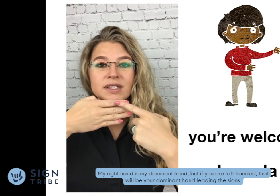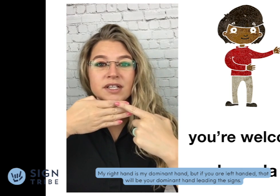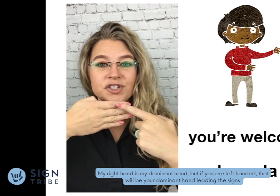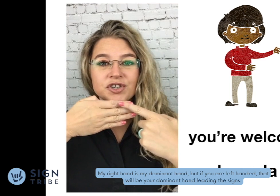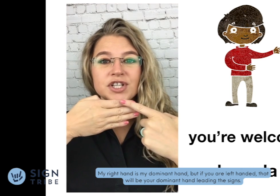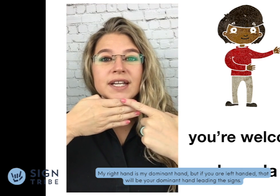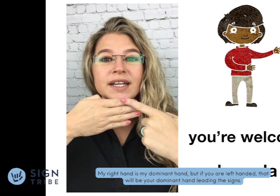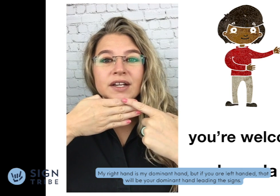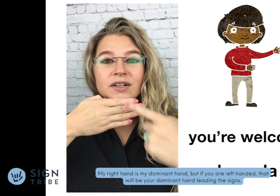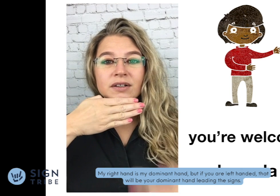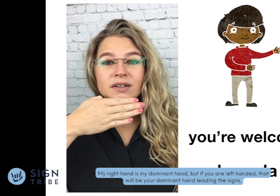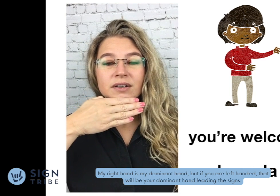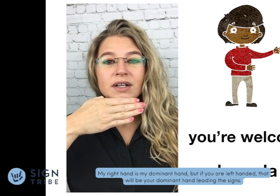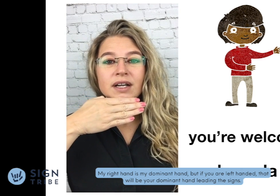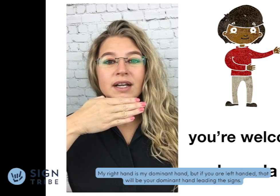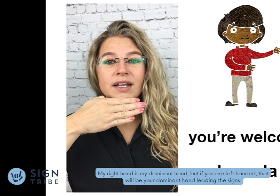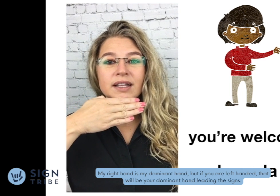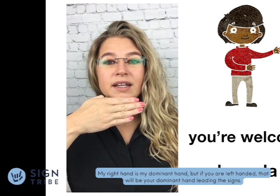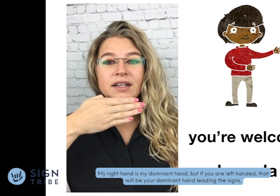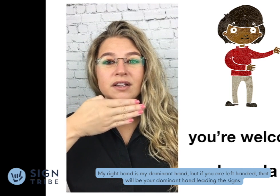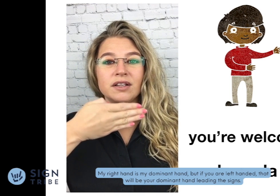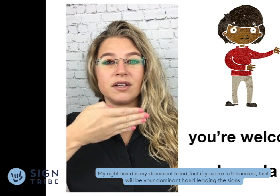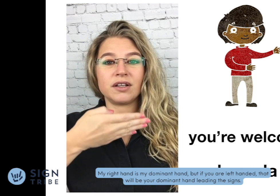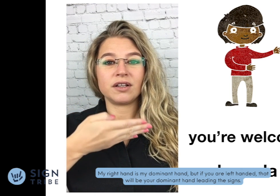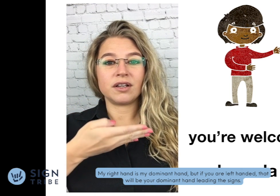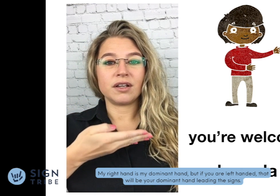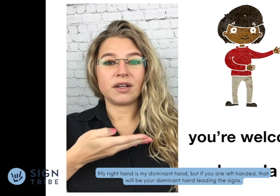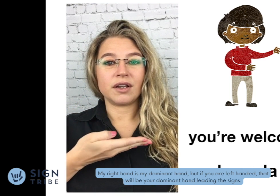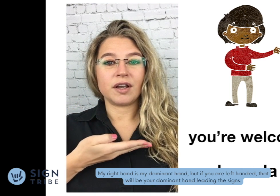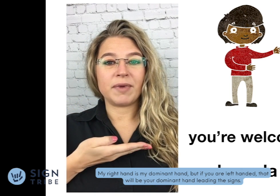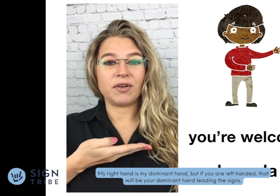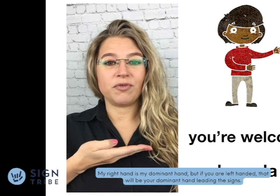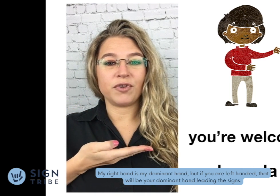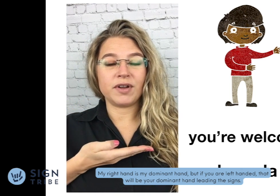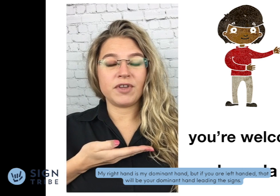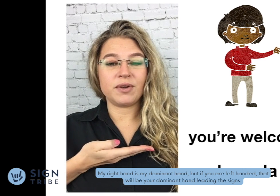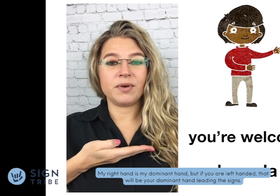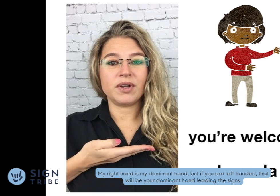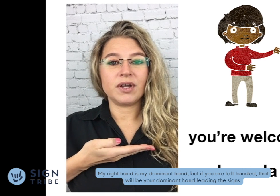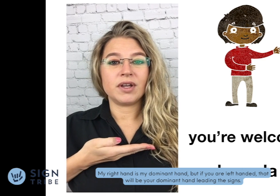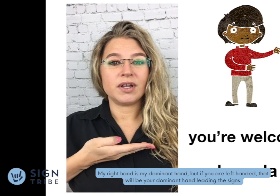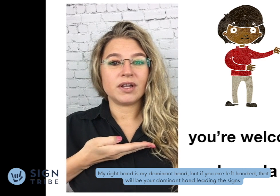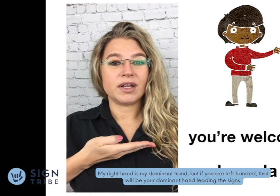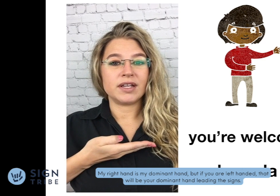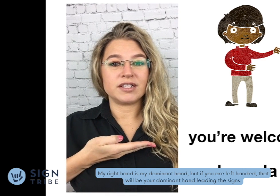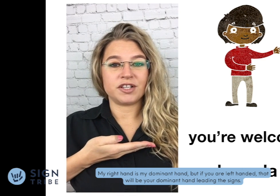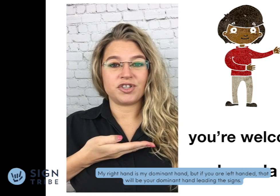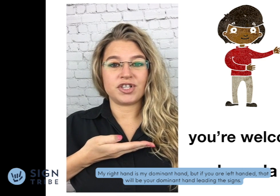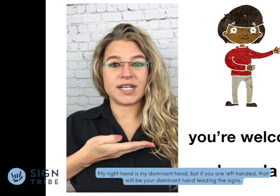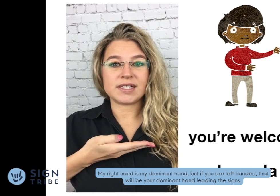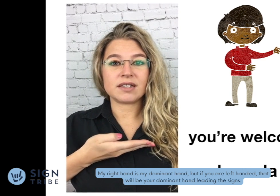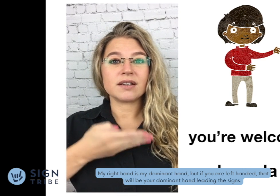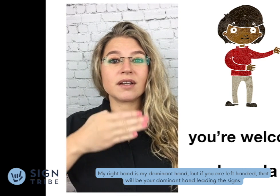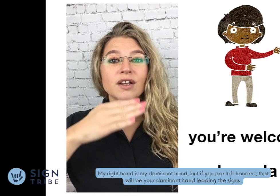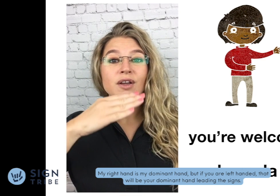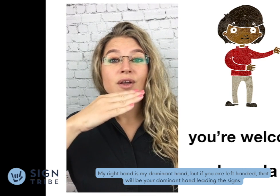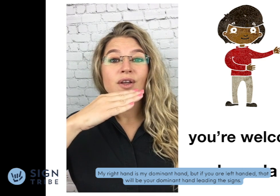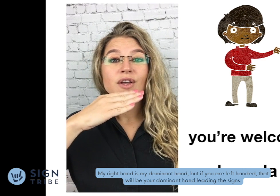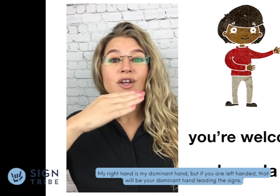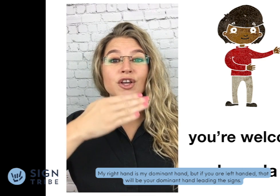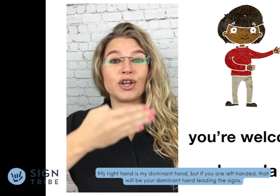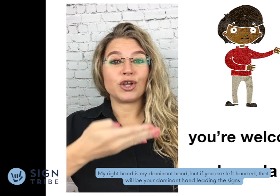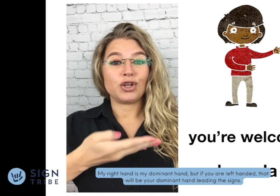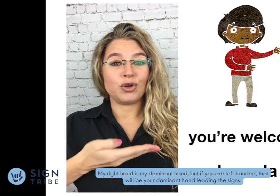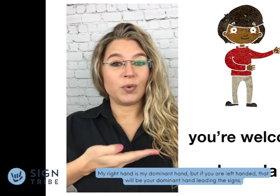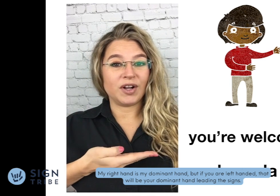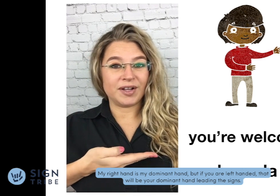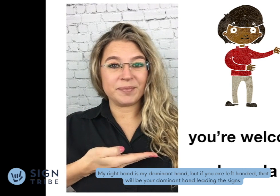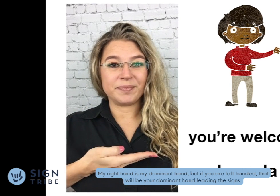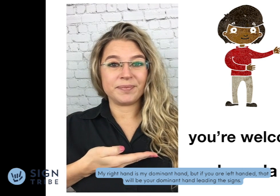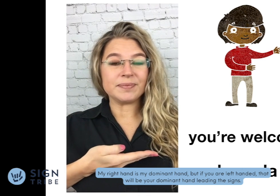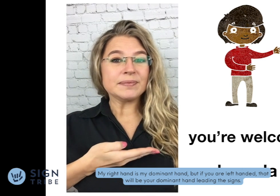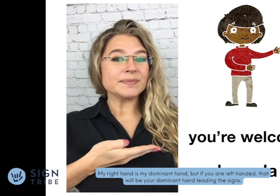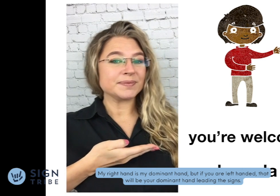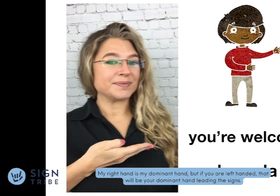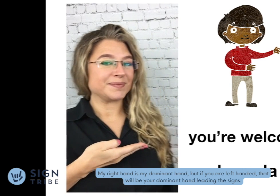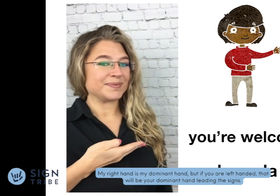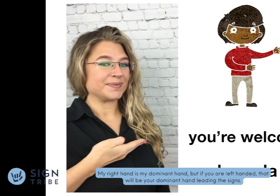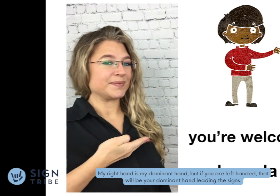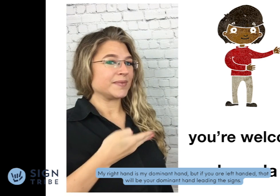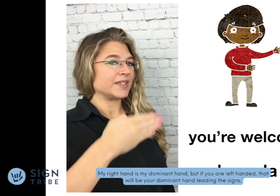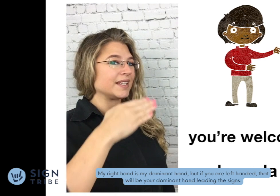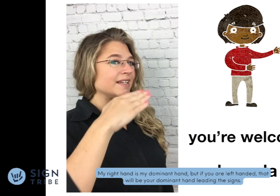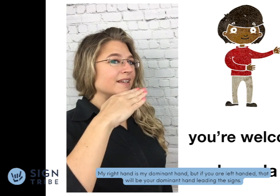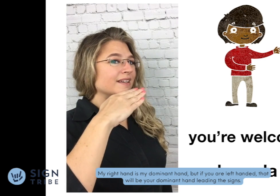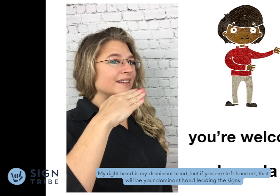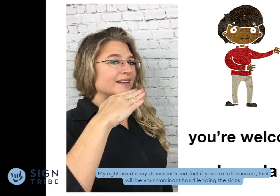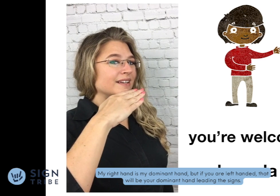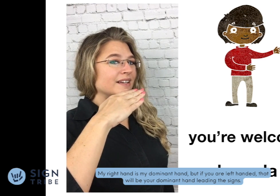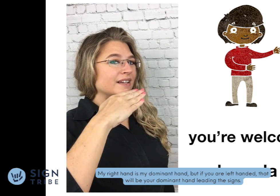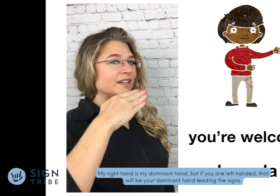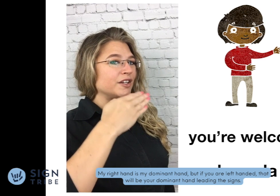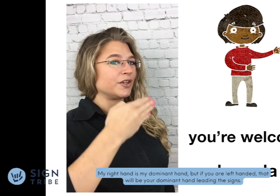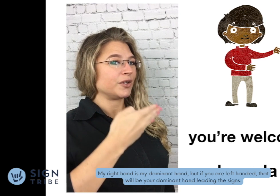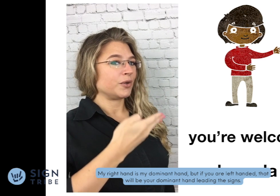touch your chin here, and then come out in front of you and touch your chest. You're welcome.